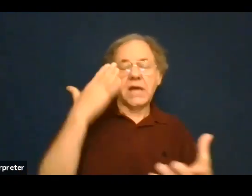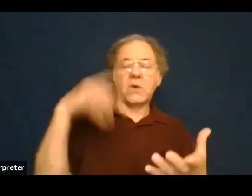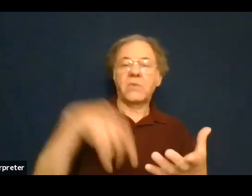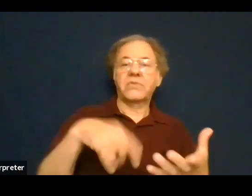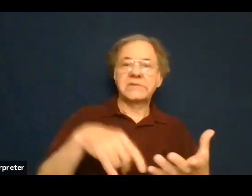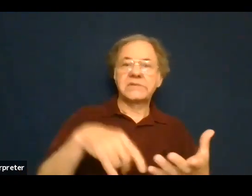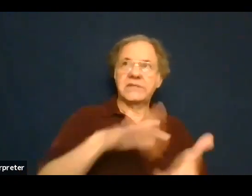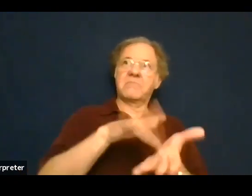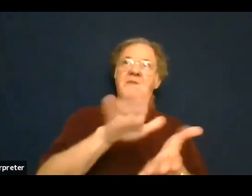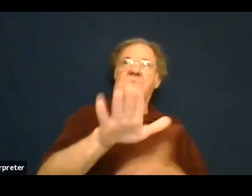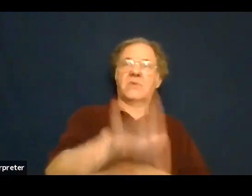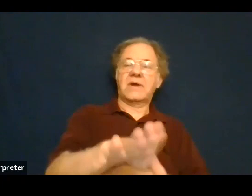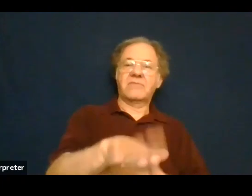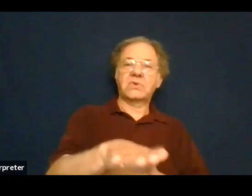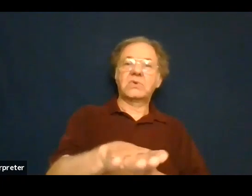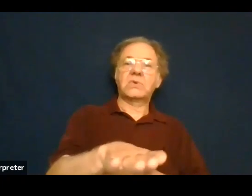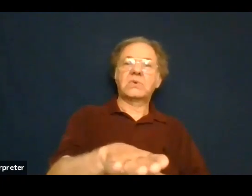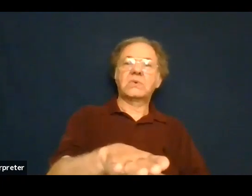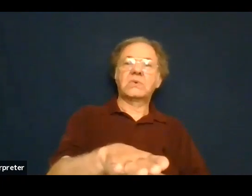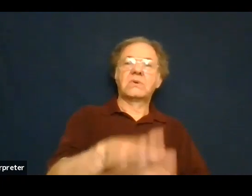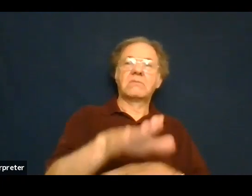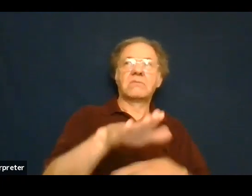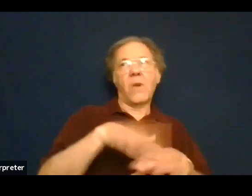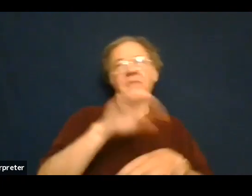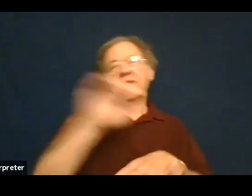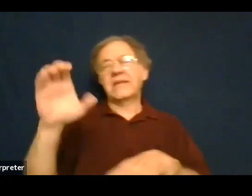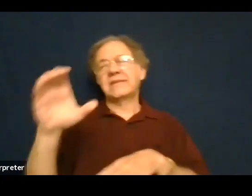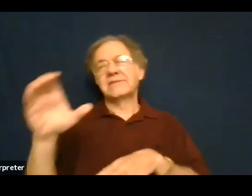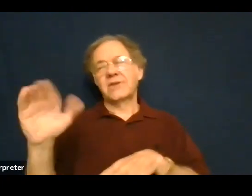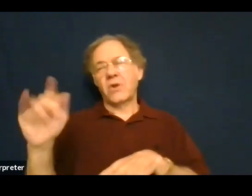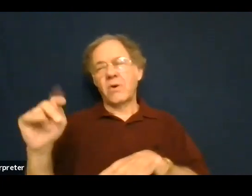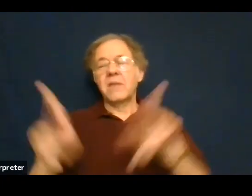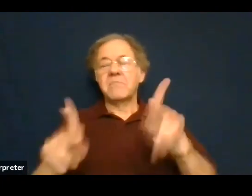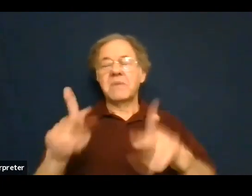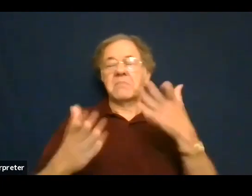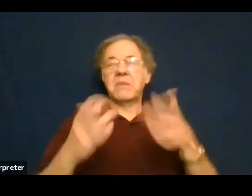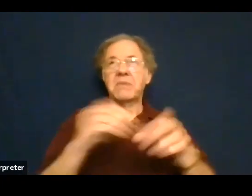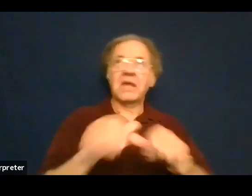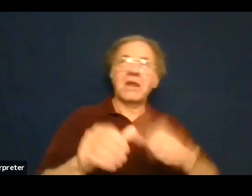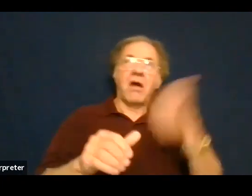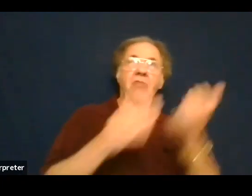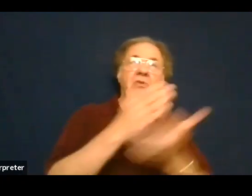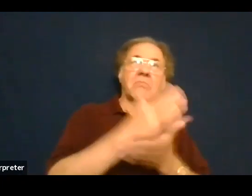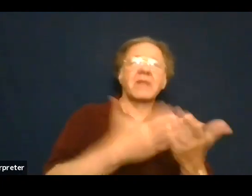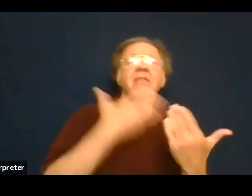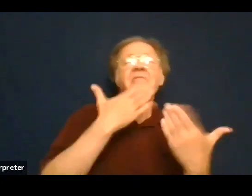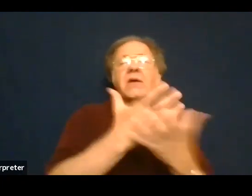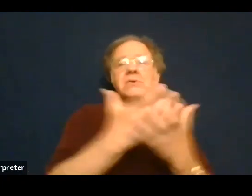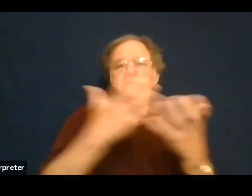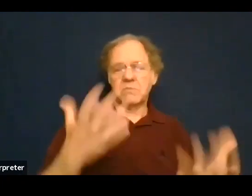at least here on the east coast. People who were maybe in other places. But thank you so much, again. This was a lot of great information.